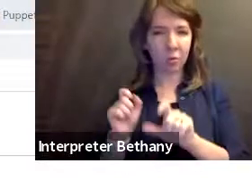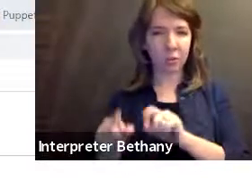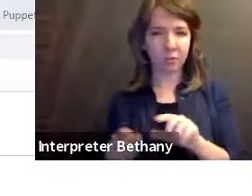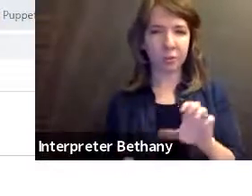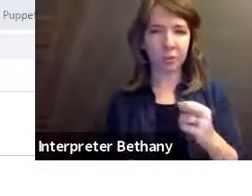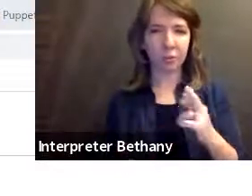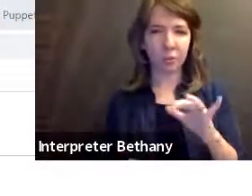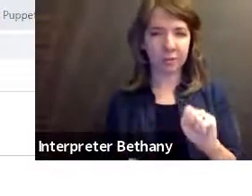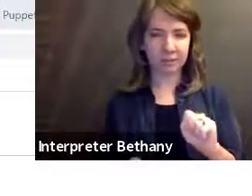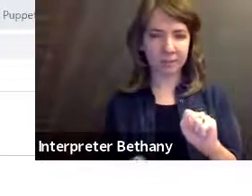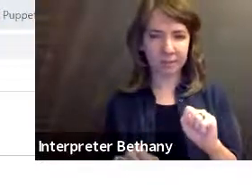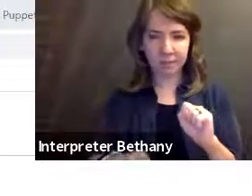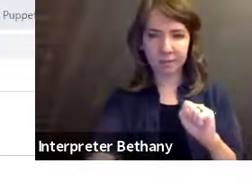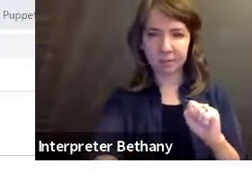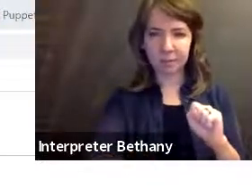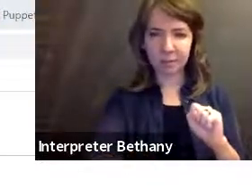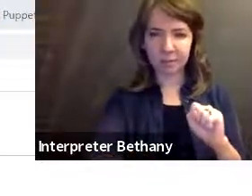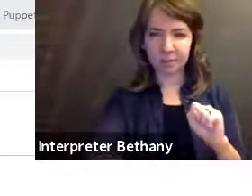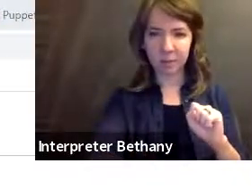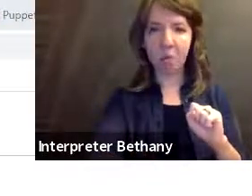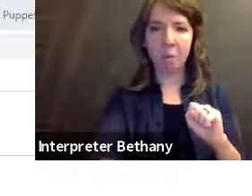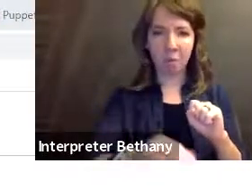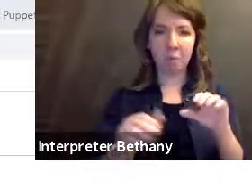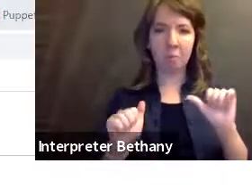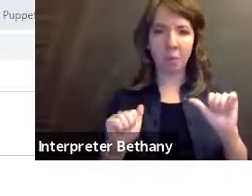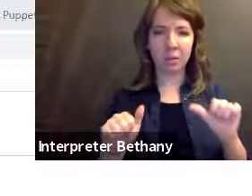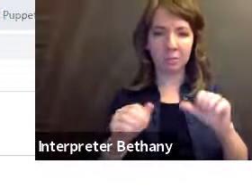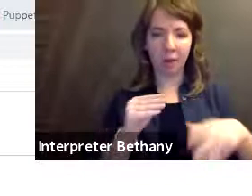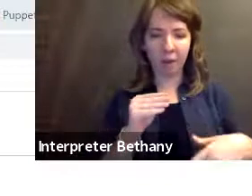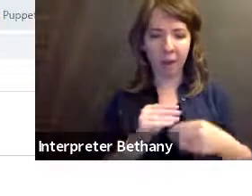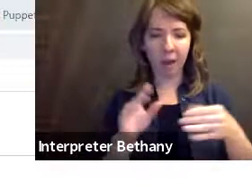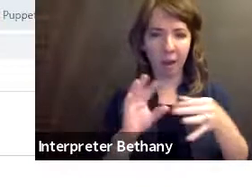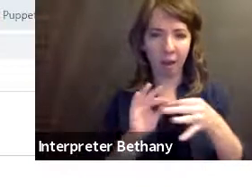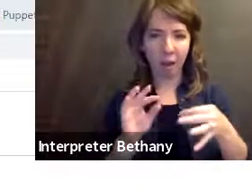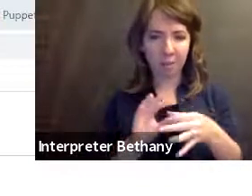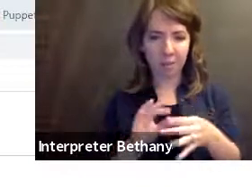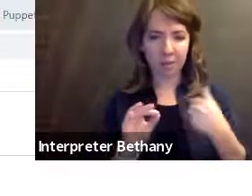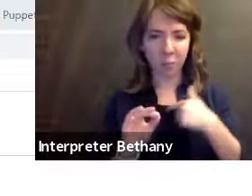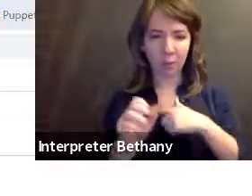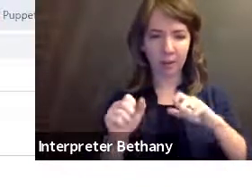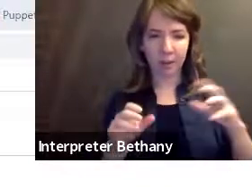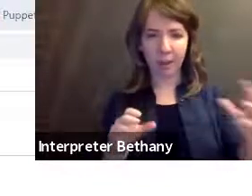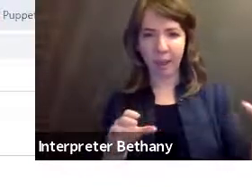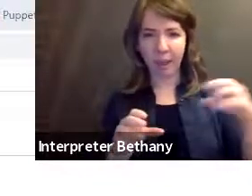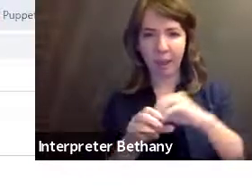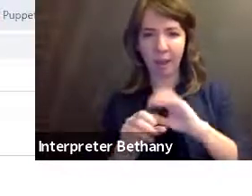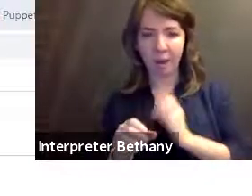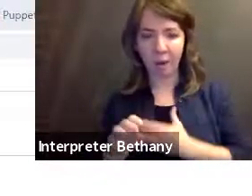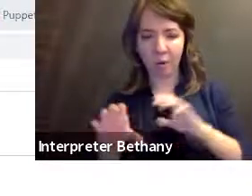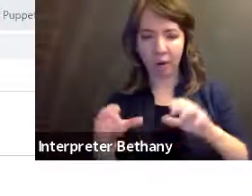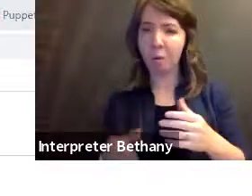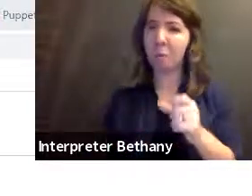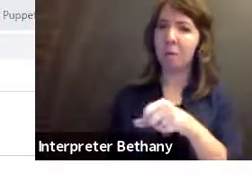Linda Kobashigawa: Comments, so that we can add that module into our classes. Oh yes, absolutely. I can do that. I'll make a note.